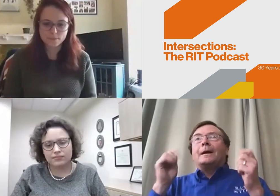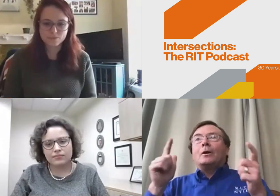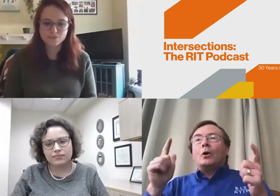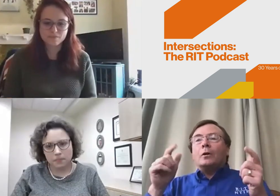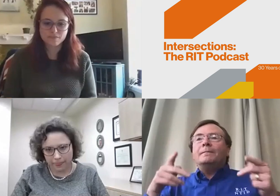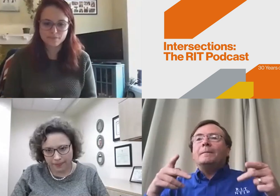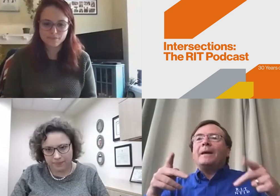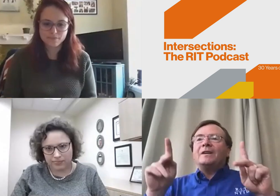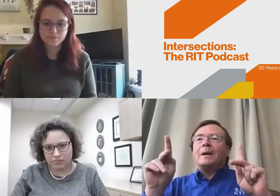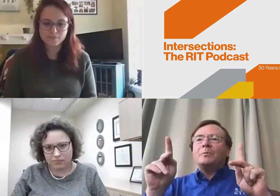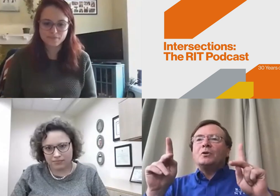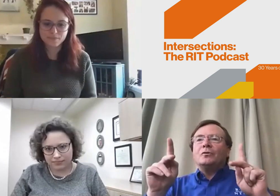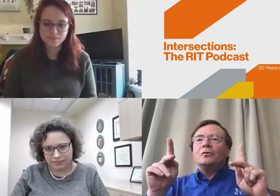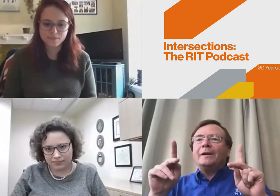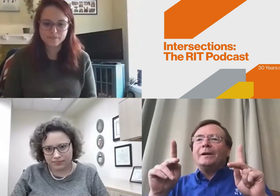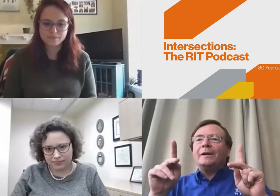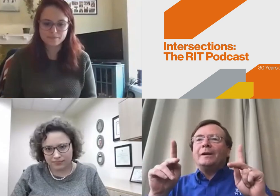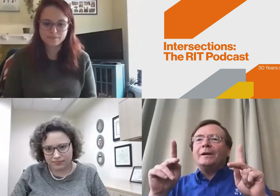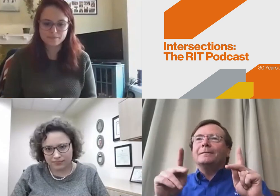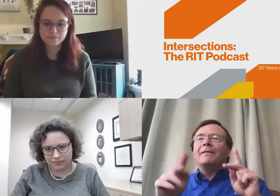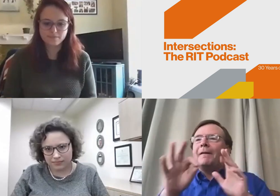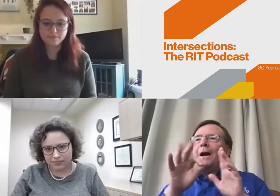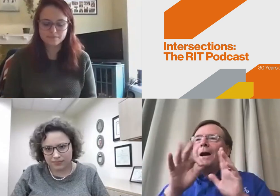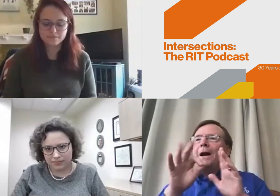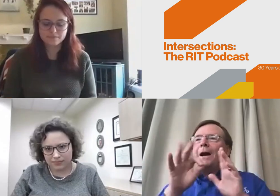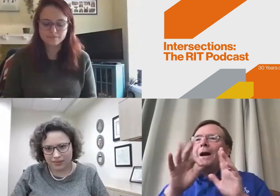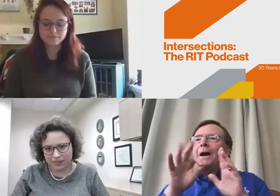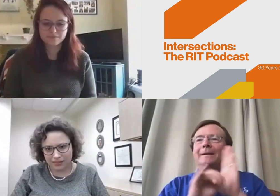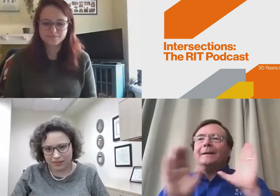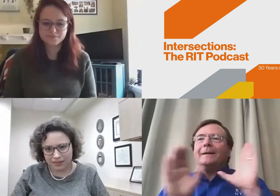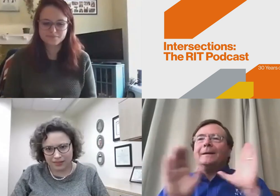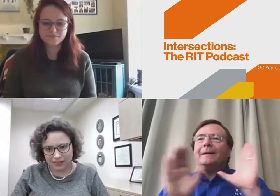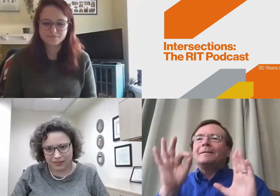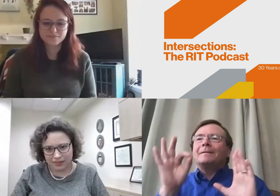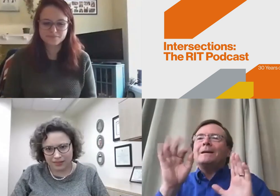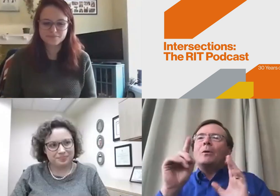And all of them have the opportunity to kind of find their identity and find out where